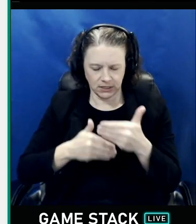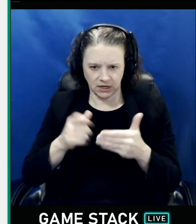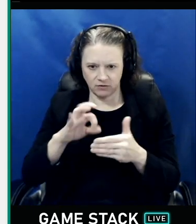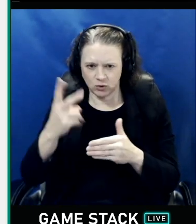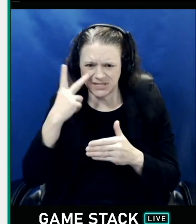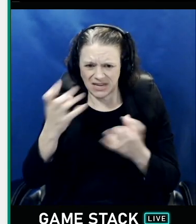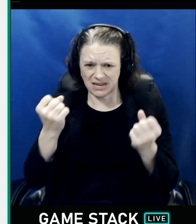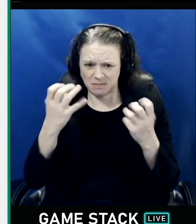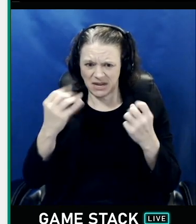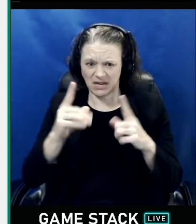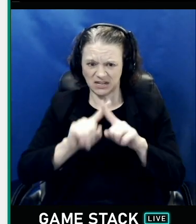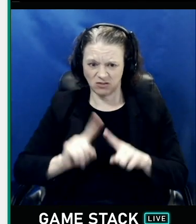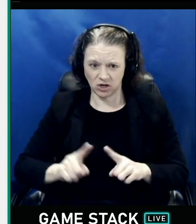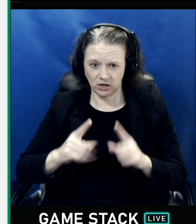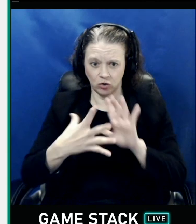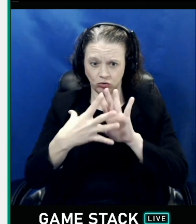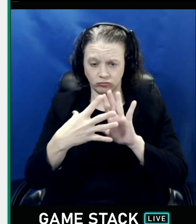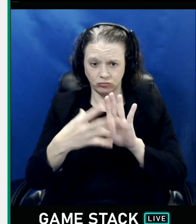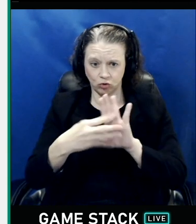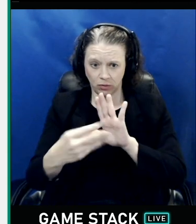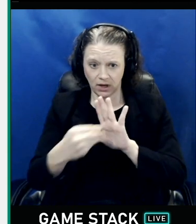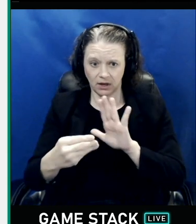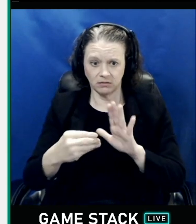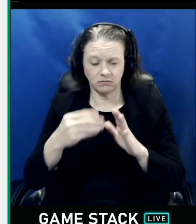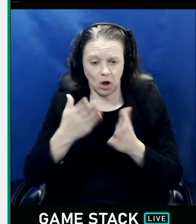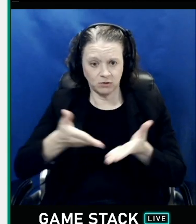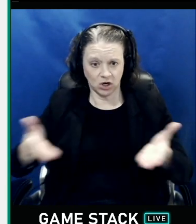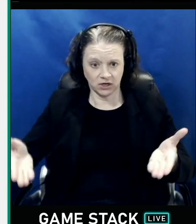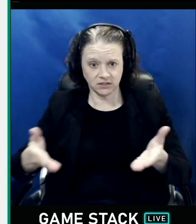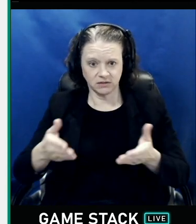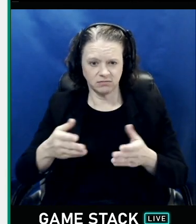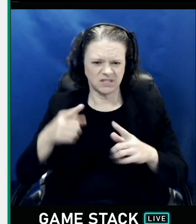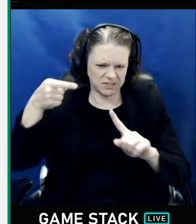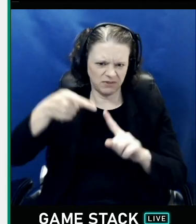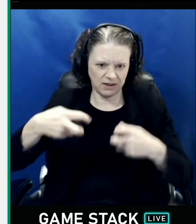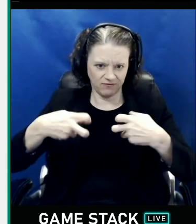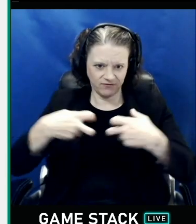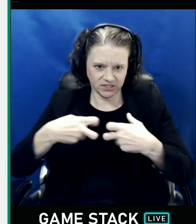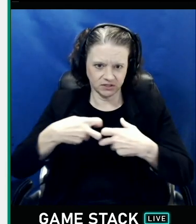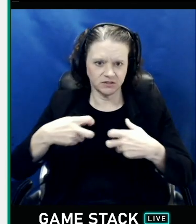especially physics objects, consider reporting the issue to its artists and profiling a different scene.